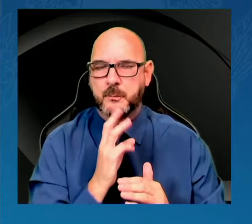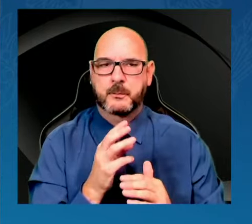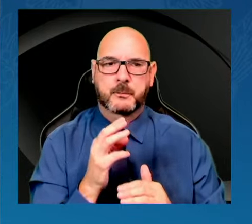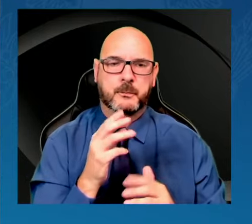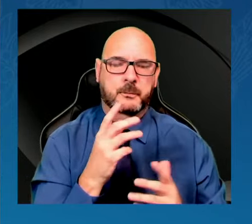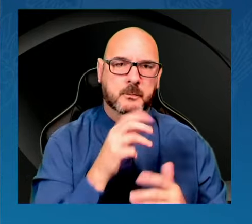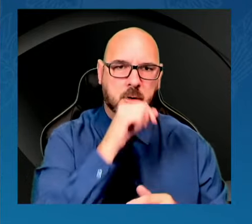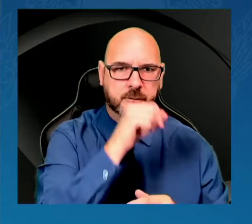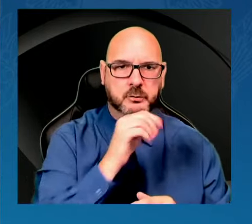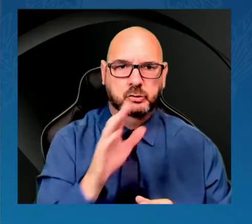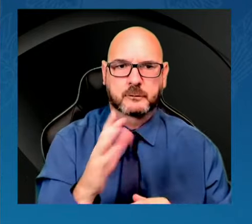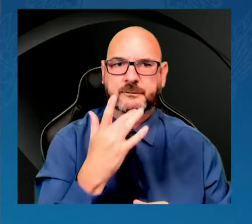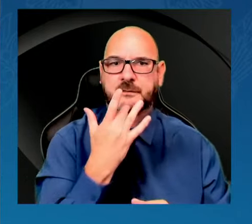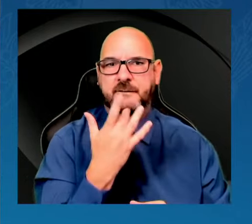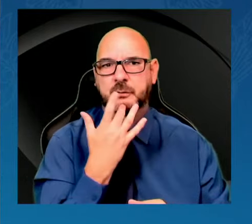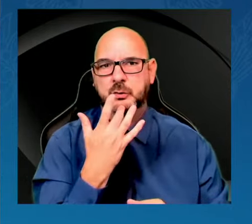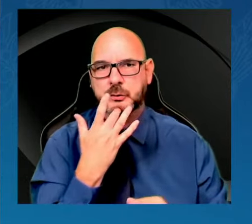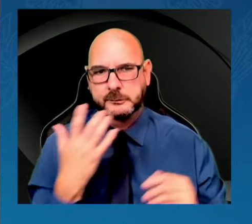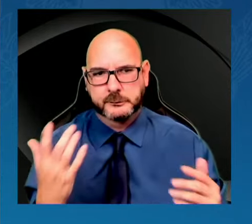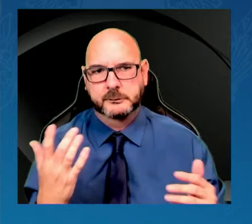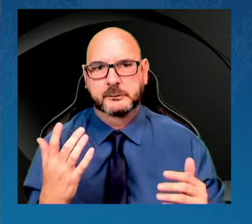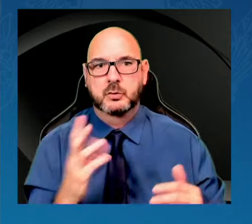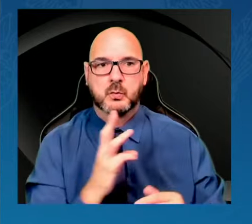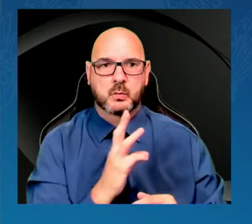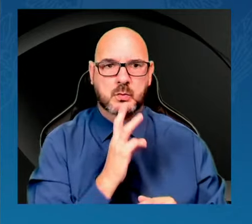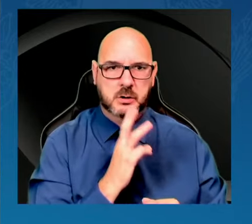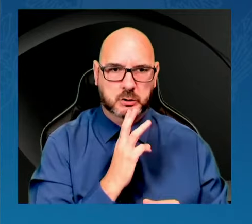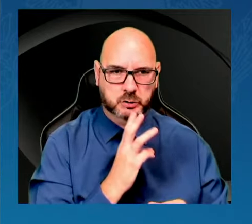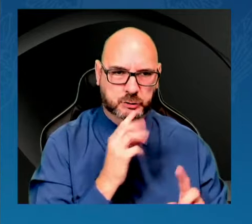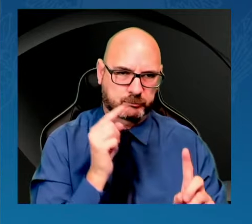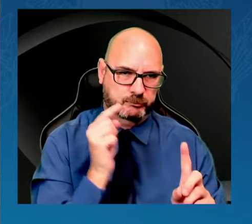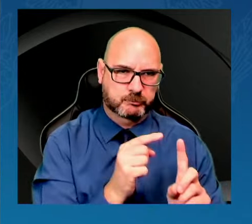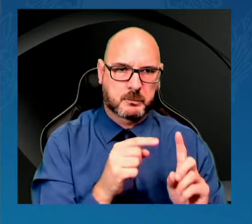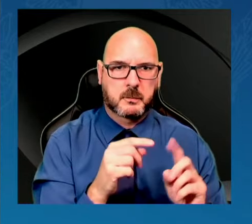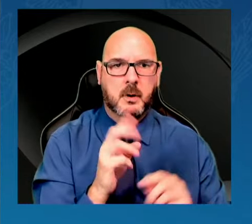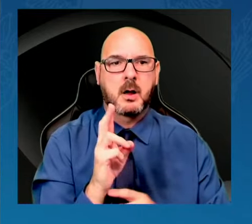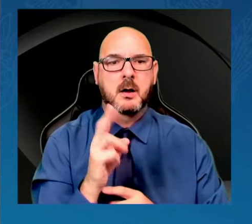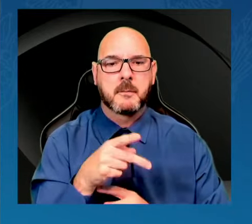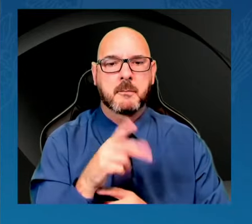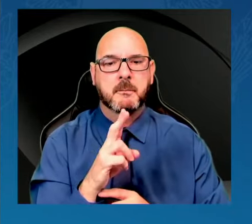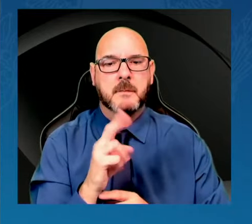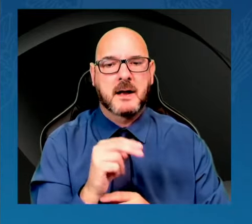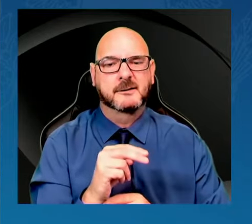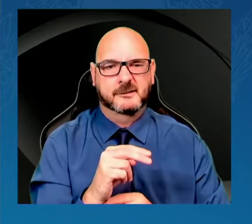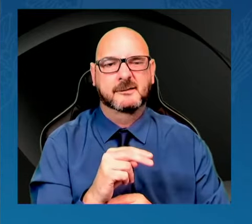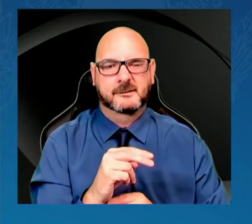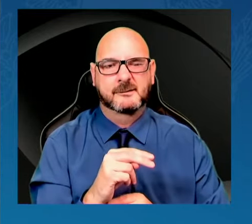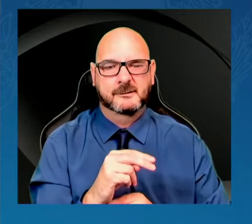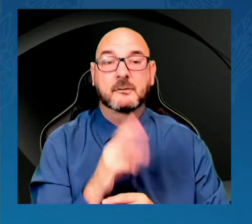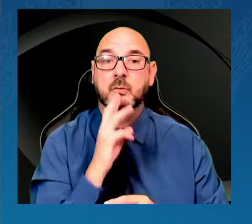I think that we got a little hint of that. The Vice President: They just kind of roll out of me. You know, just -- -- Ms. Digiulian: But yeah, I'd love to --